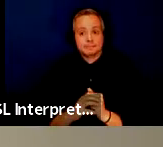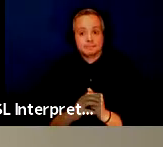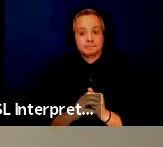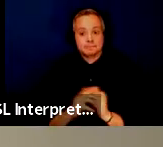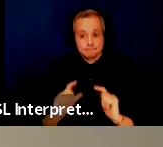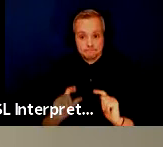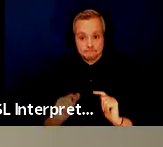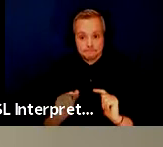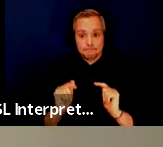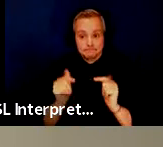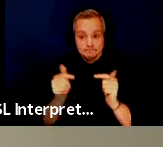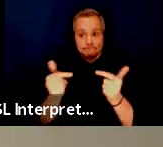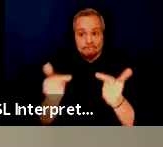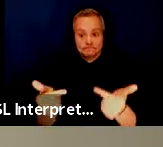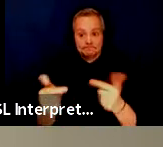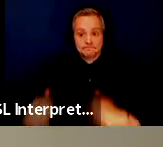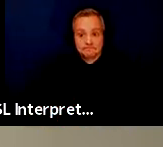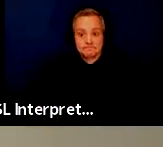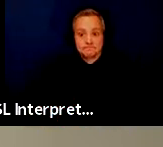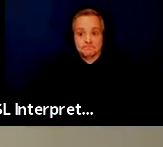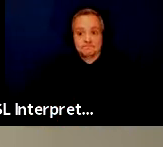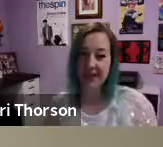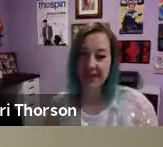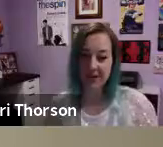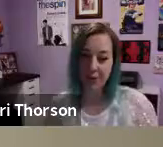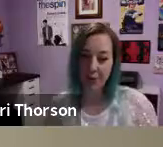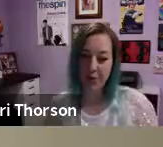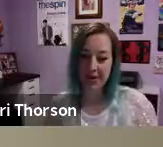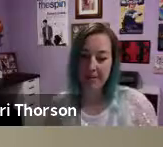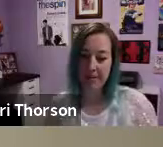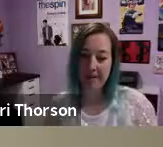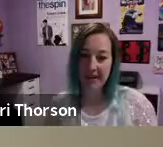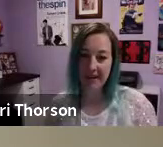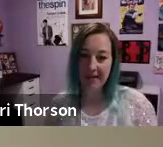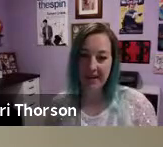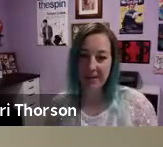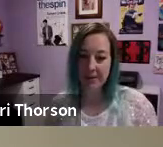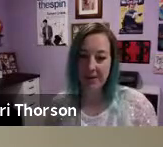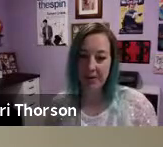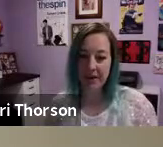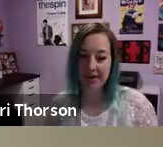BEFORE THE PANDEMIC, OUR AMBASSADORS VISITED SCHOOLS AND MET FACE TO FACE WITH STUDENTS.